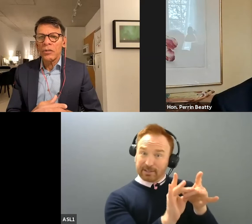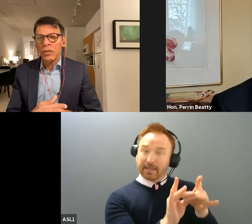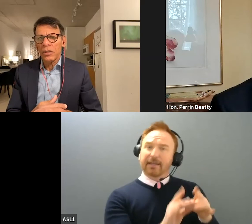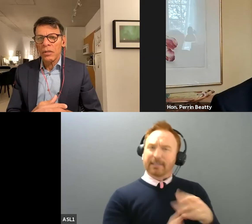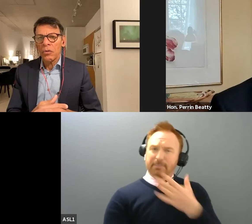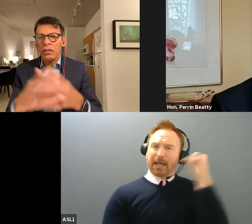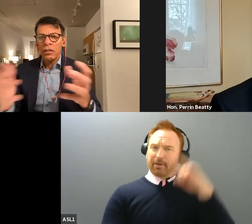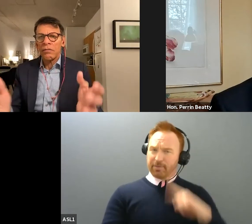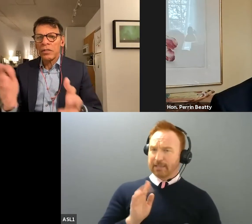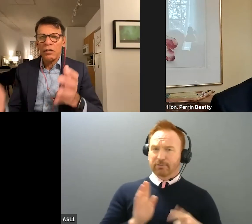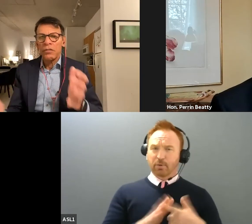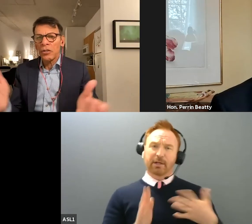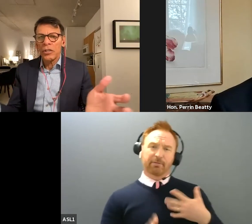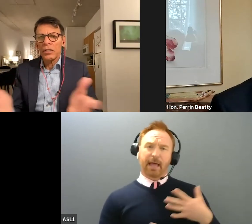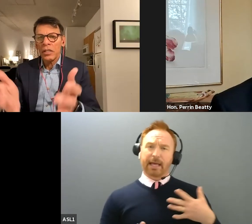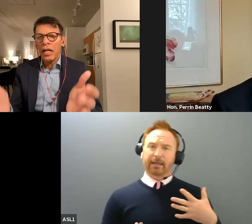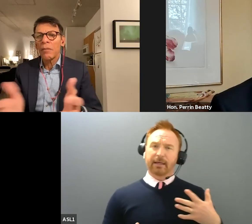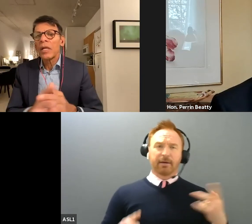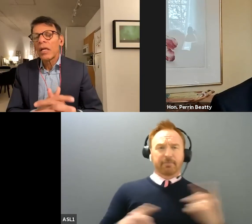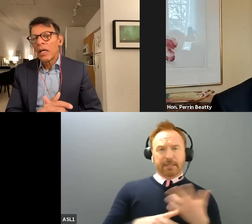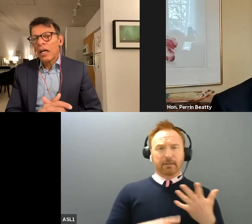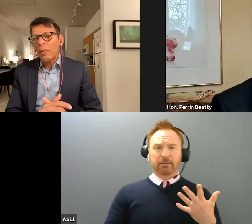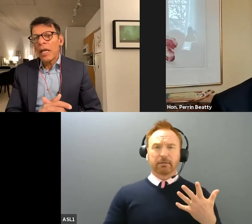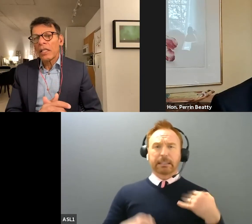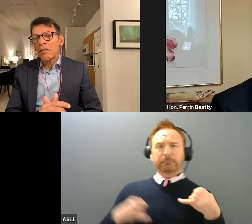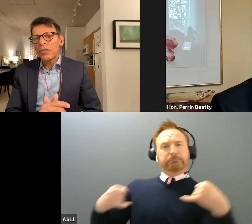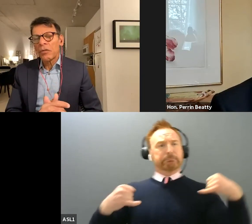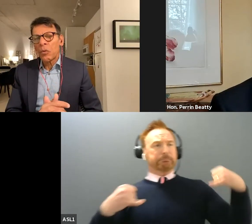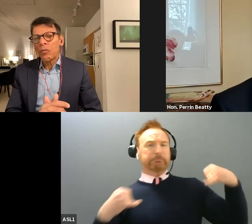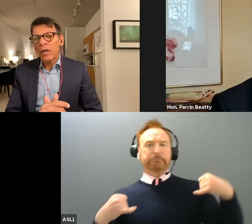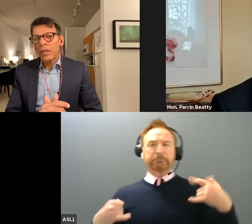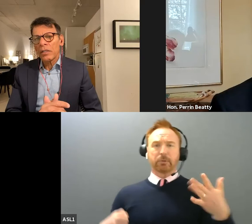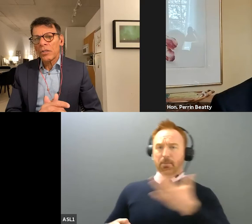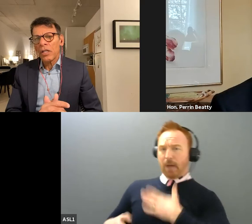to is a whole different set of synergies that can help make a difference to move this agenda